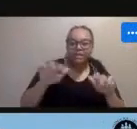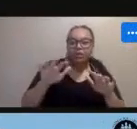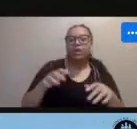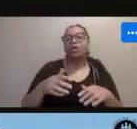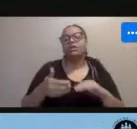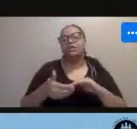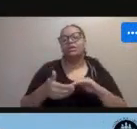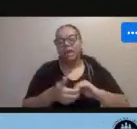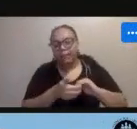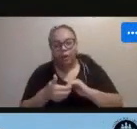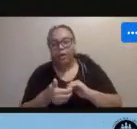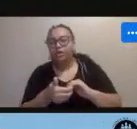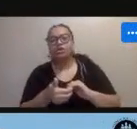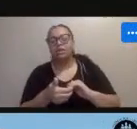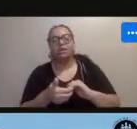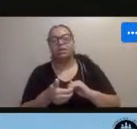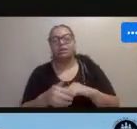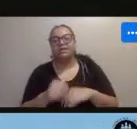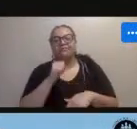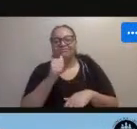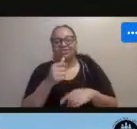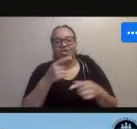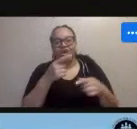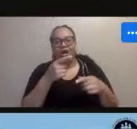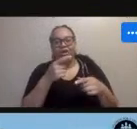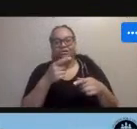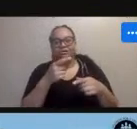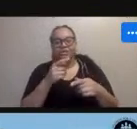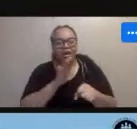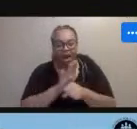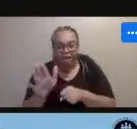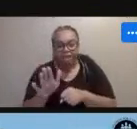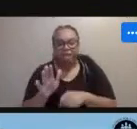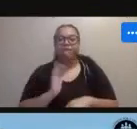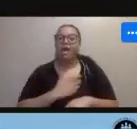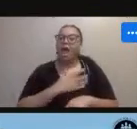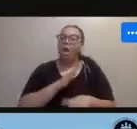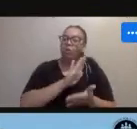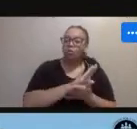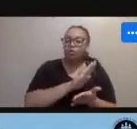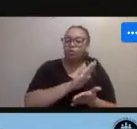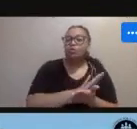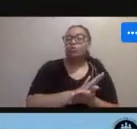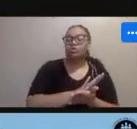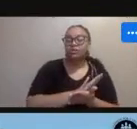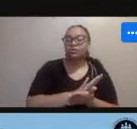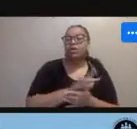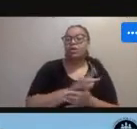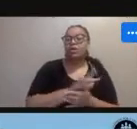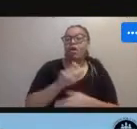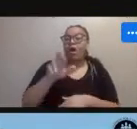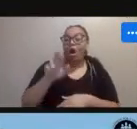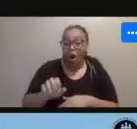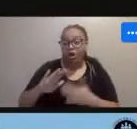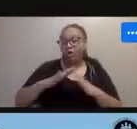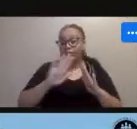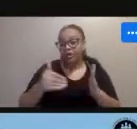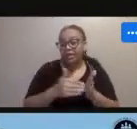I DON'T BELIEVE THAT PARENTS HAVE HAD A VOICE OVER MATERIALS AND COLLABORATION DOES NOT SEEM